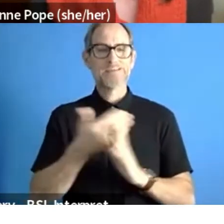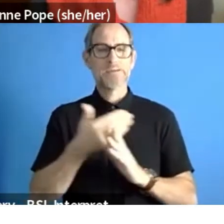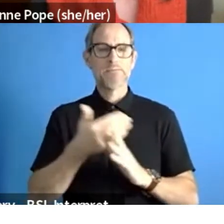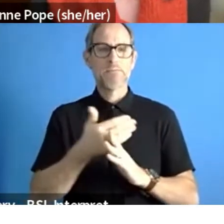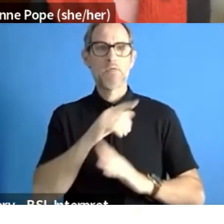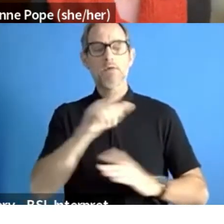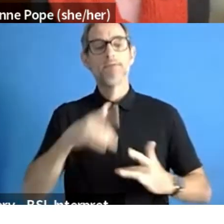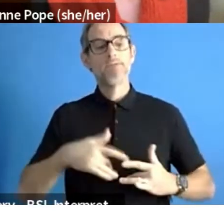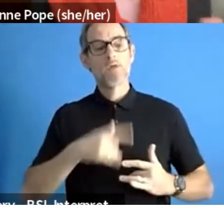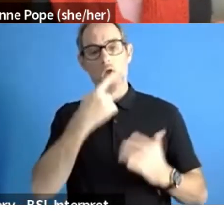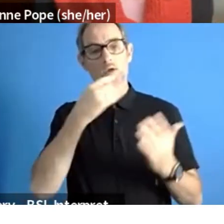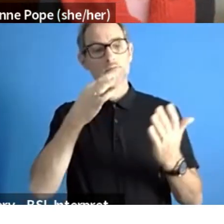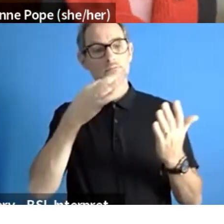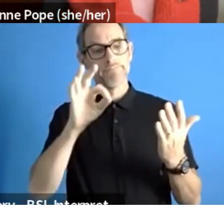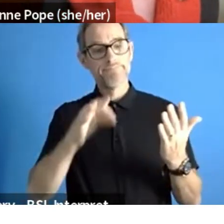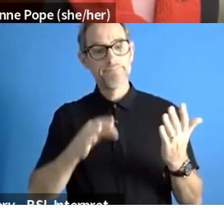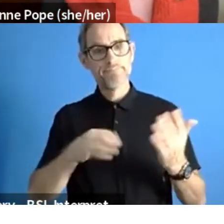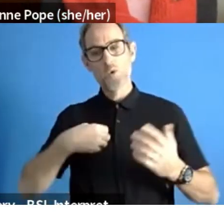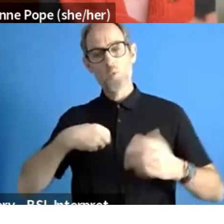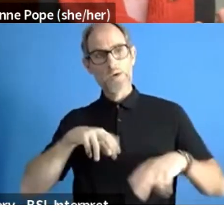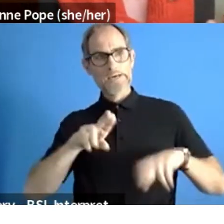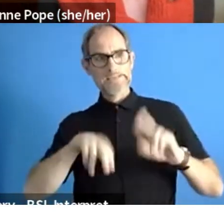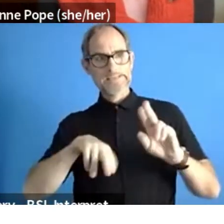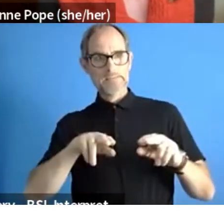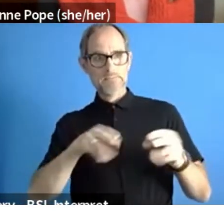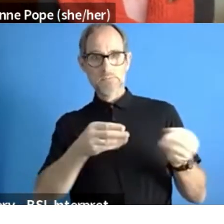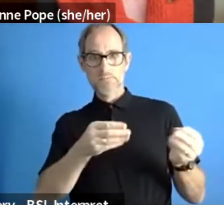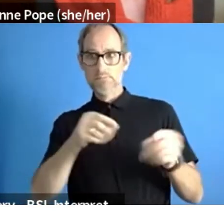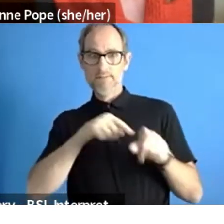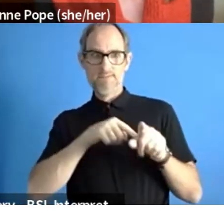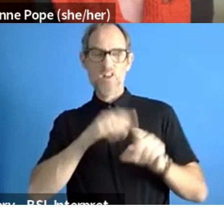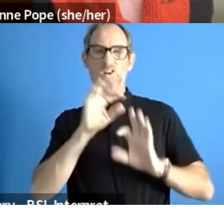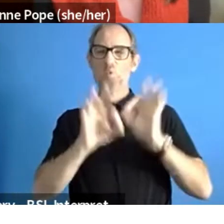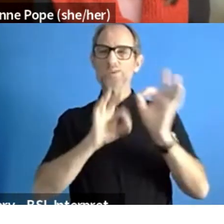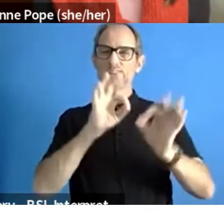were assessed on the basis of the questionnaire which, as I mentioned,